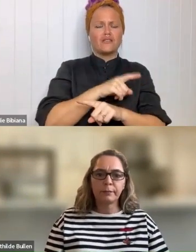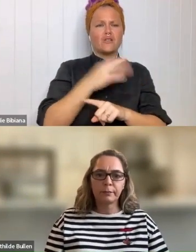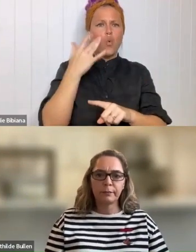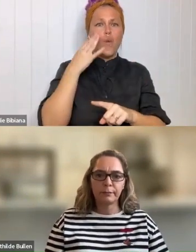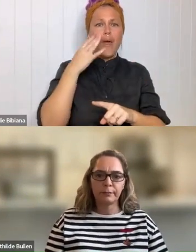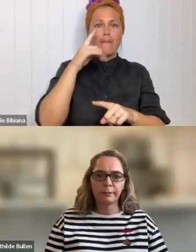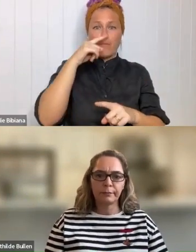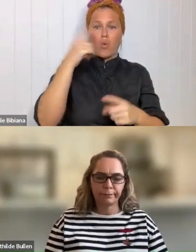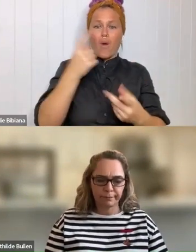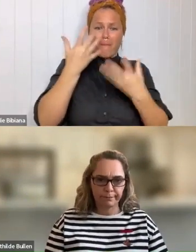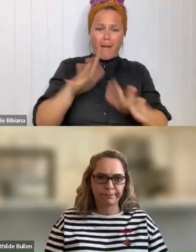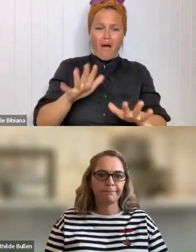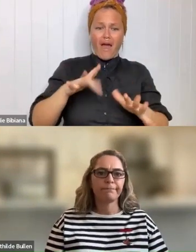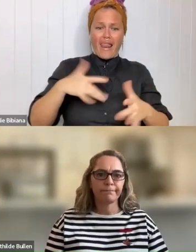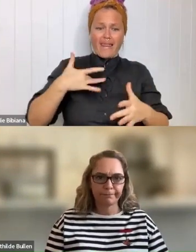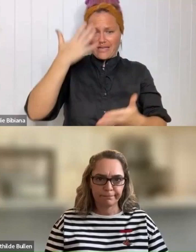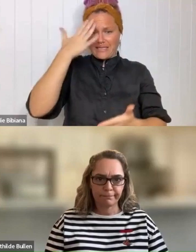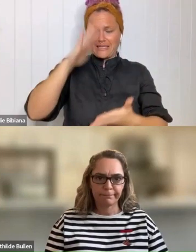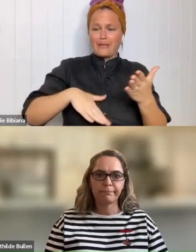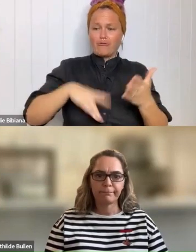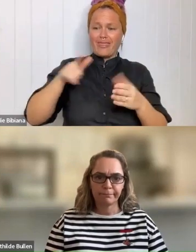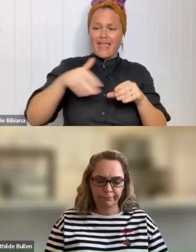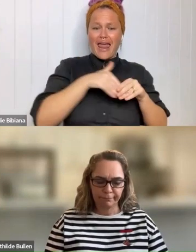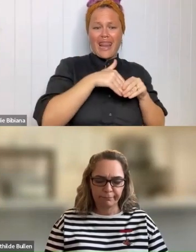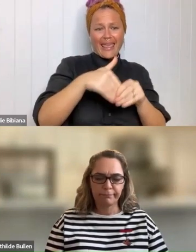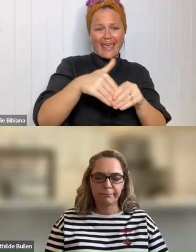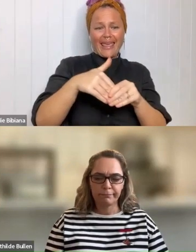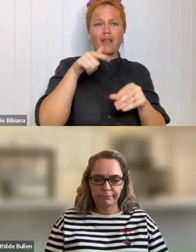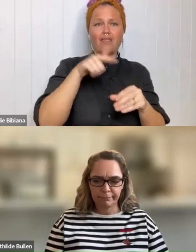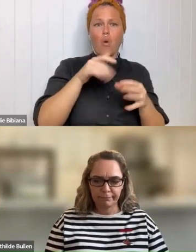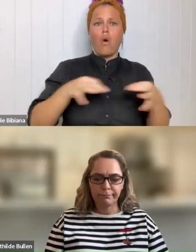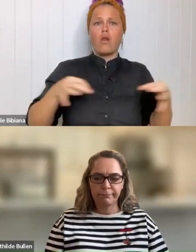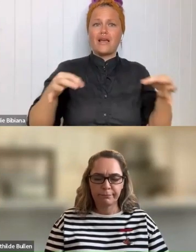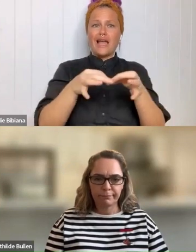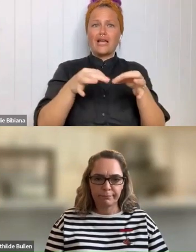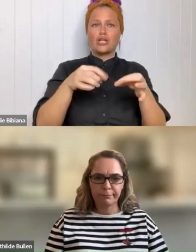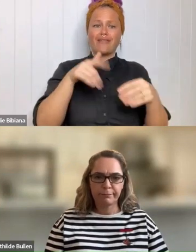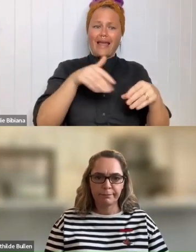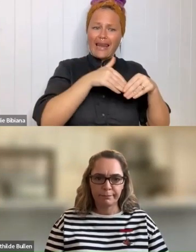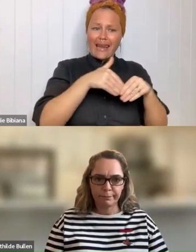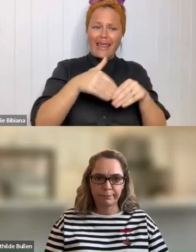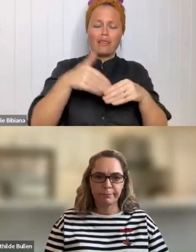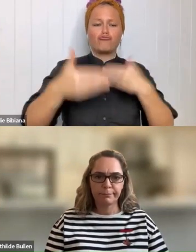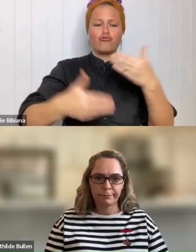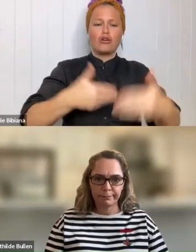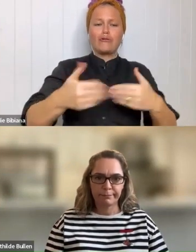experience are leading the organization. And, you know, leading the process of the strategic planning, and the